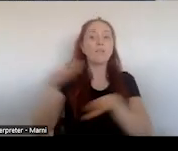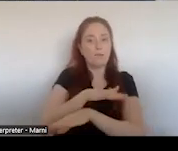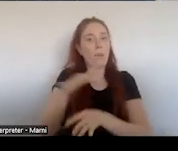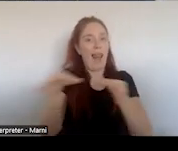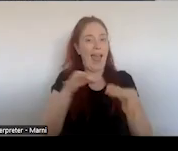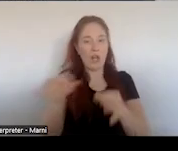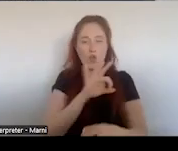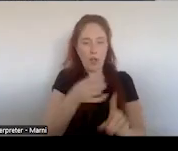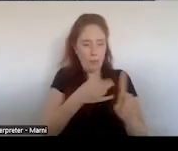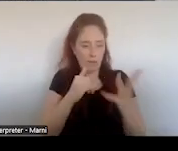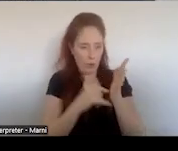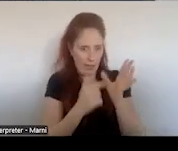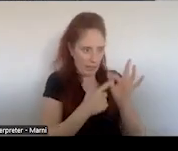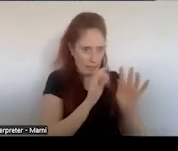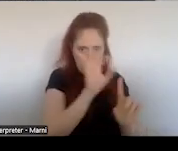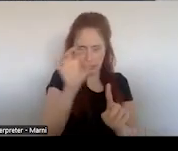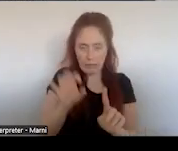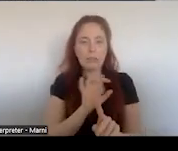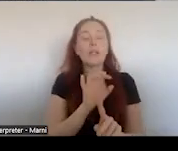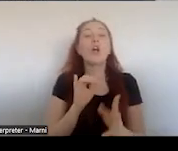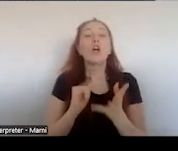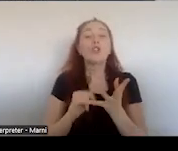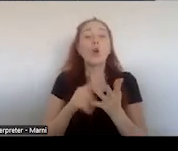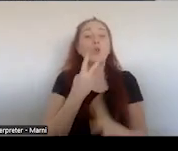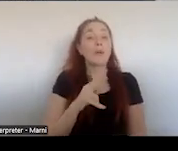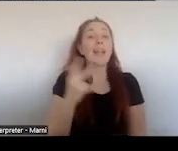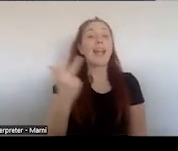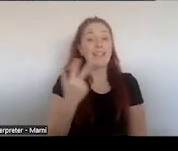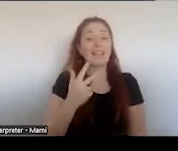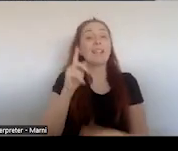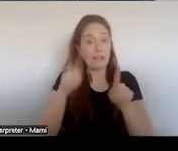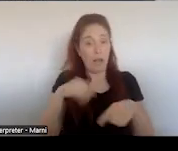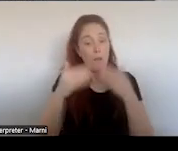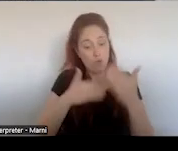That happened in 2018, so obviously there were some delays. One of the things was the